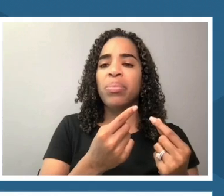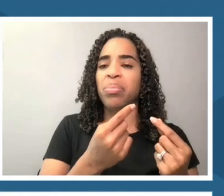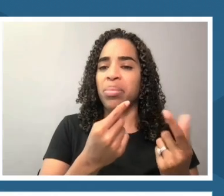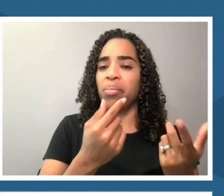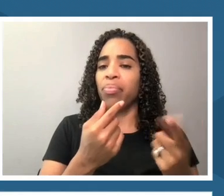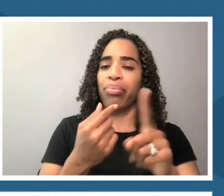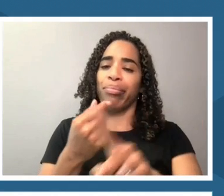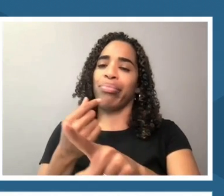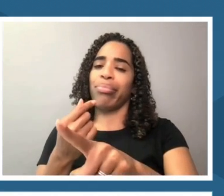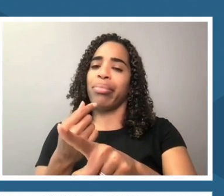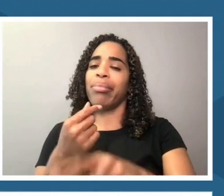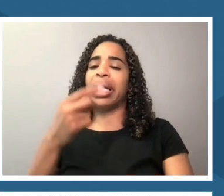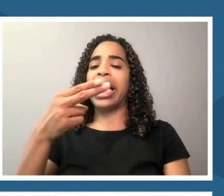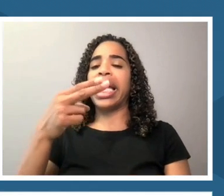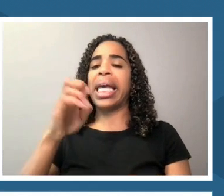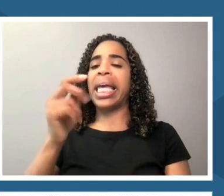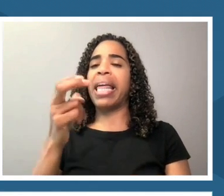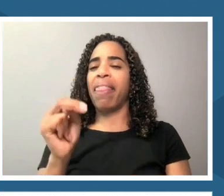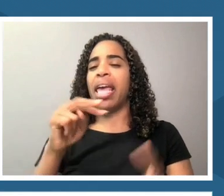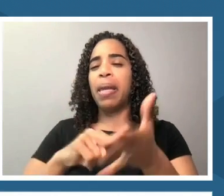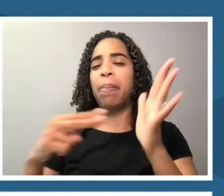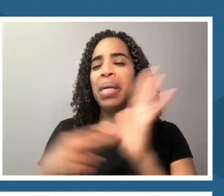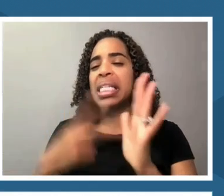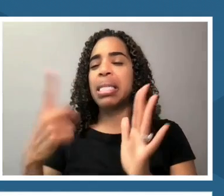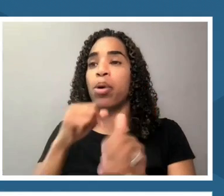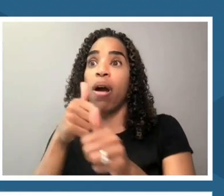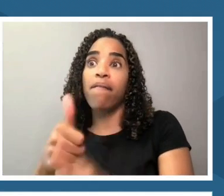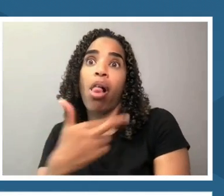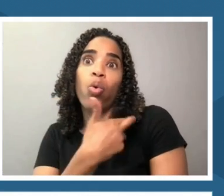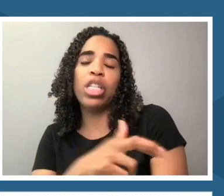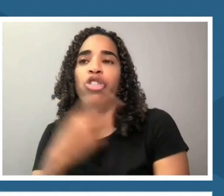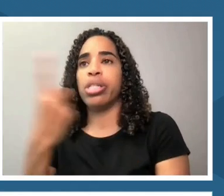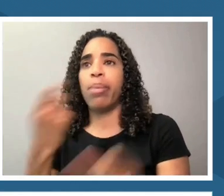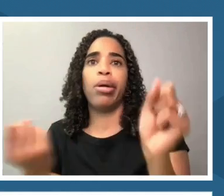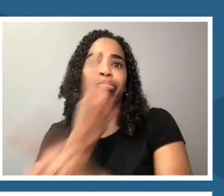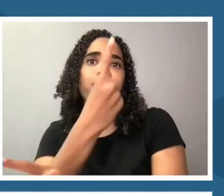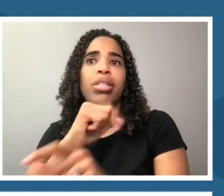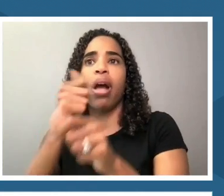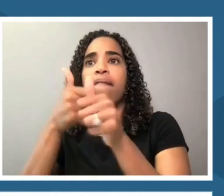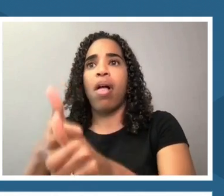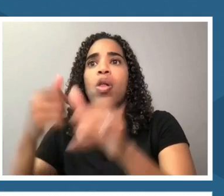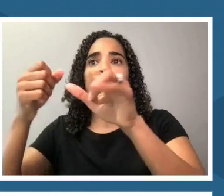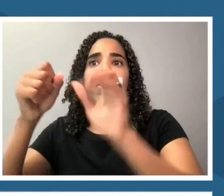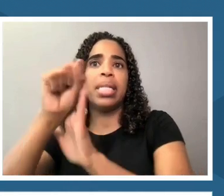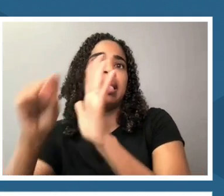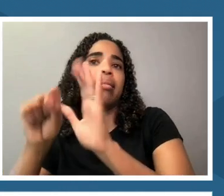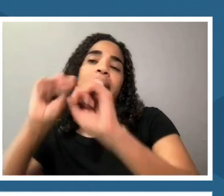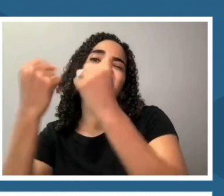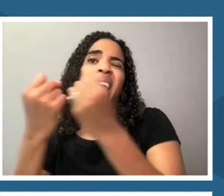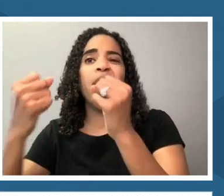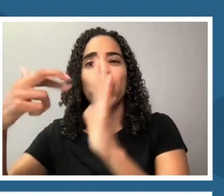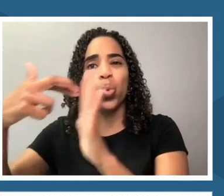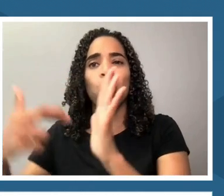uncivilized someone who's not religious and so that makes me think that maybe